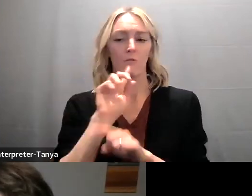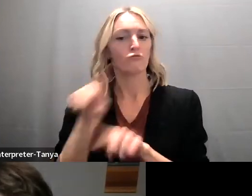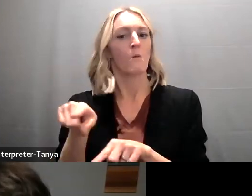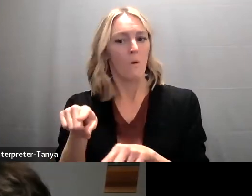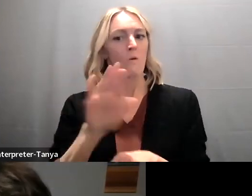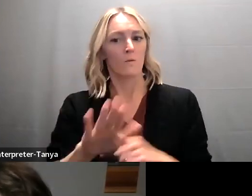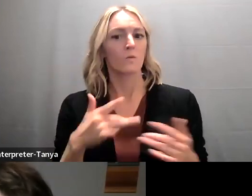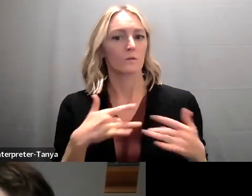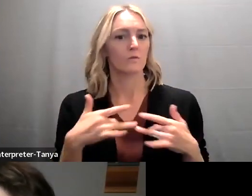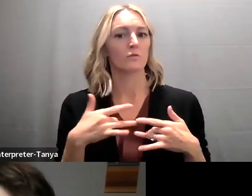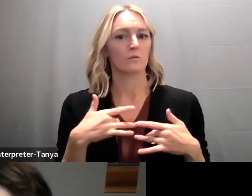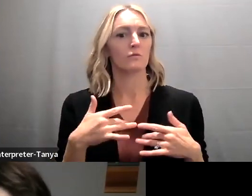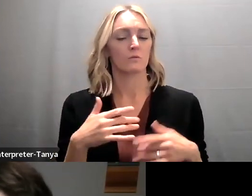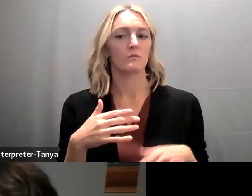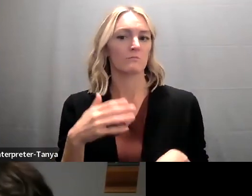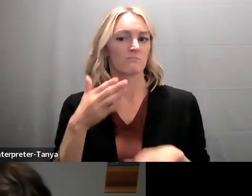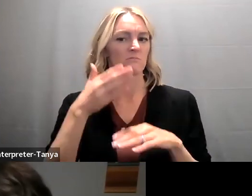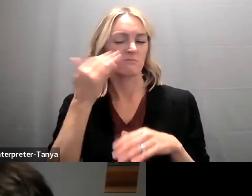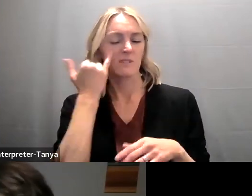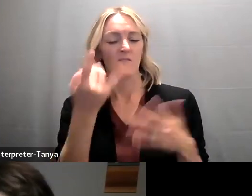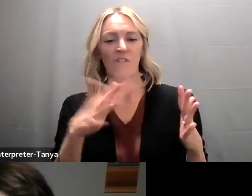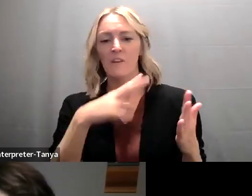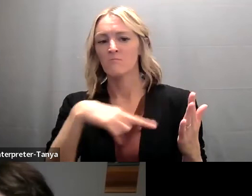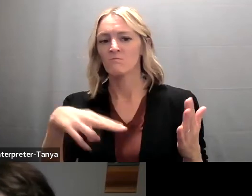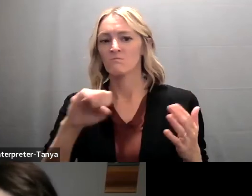I've looked at at the settings rule can you help me look at this.